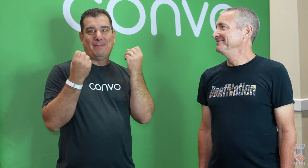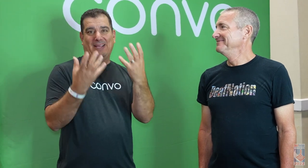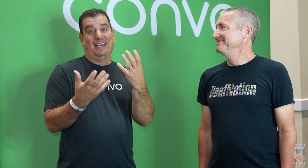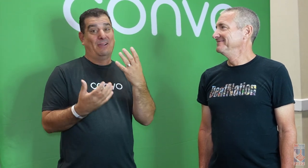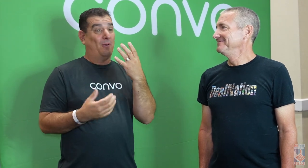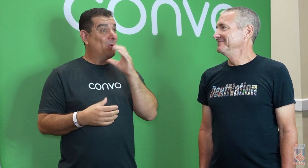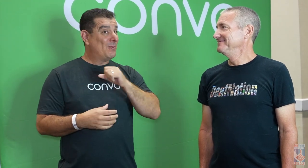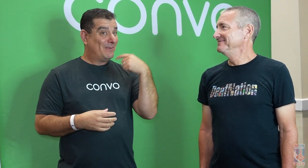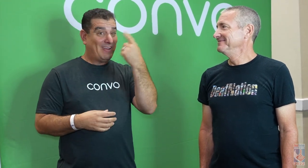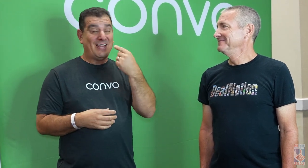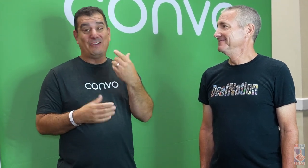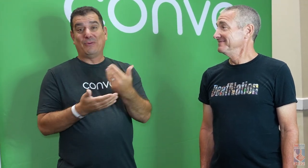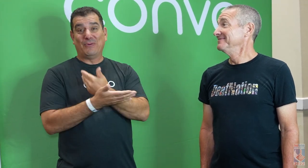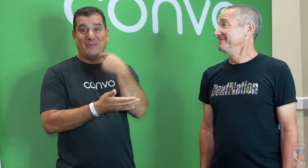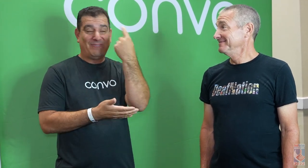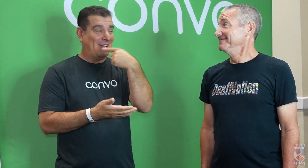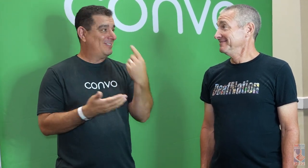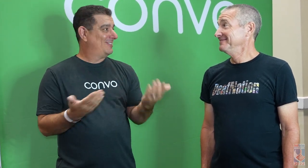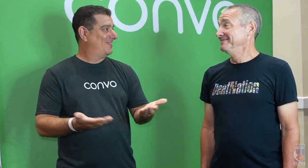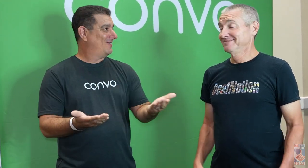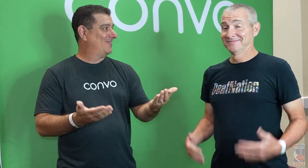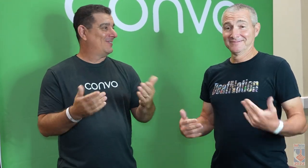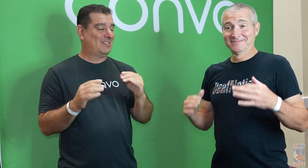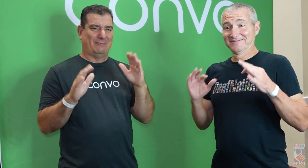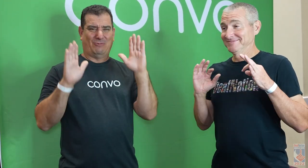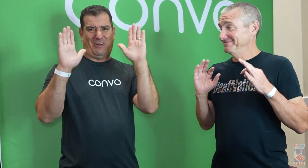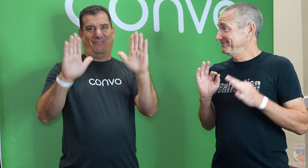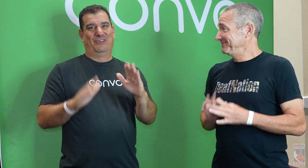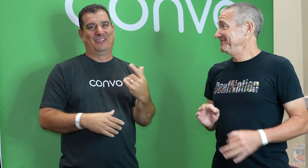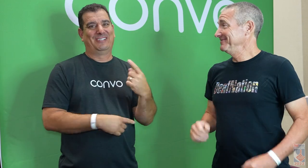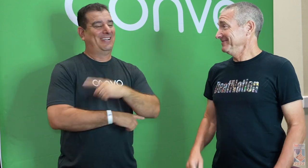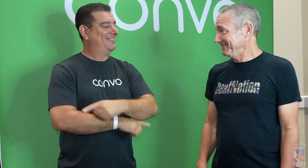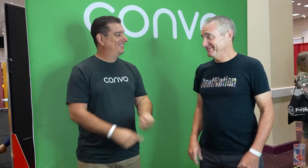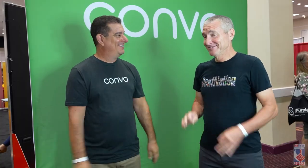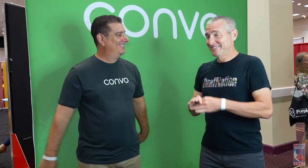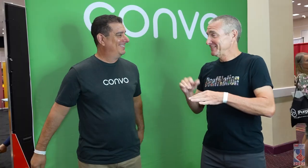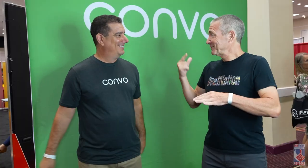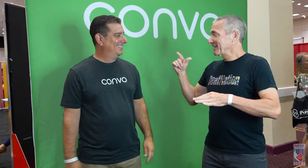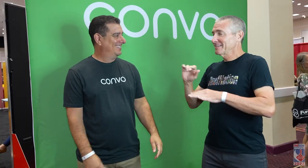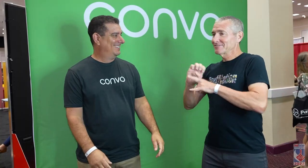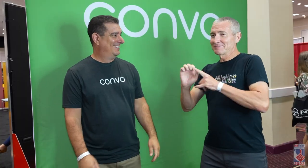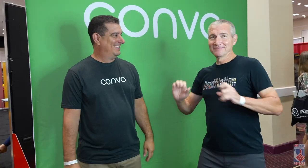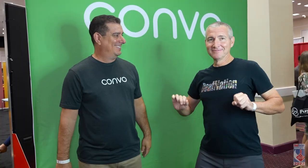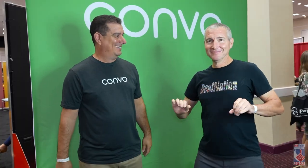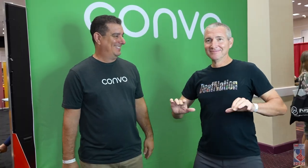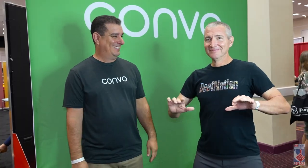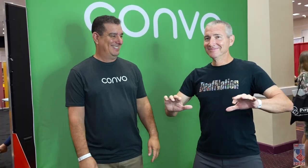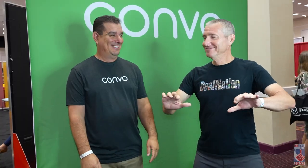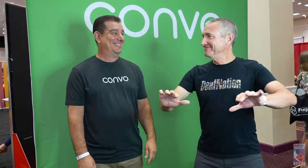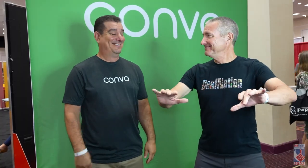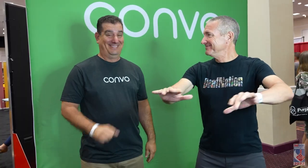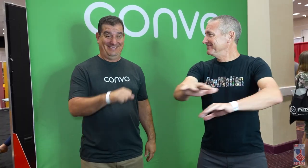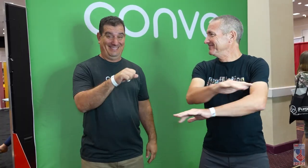many old faces and new faces here. It’s been a wonderful day! This green is a great vibe to get out to people!